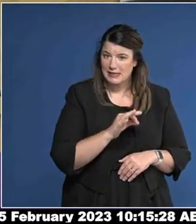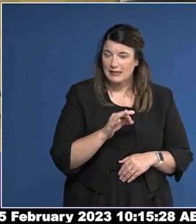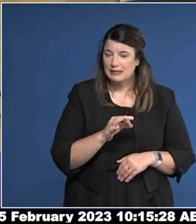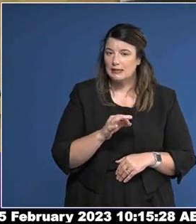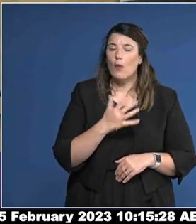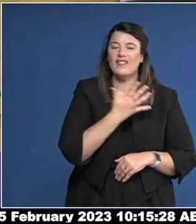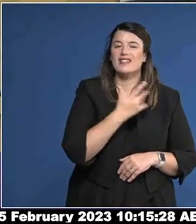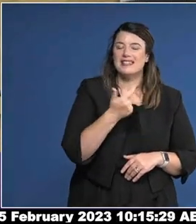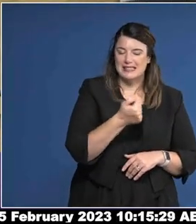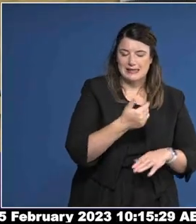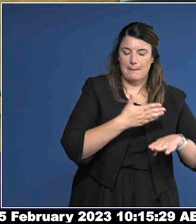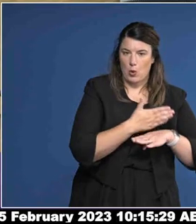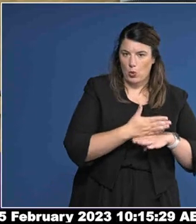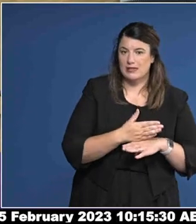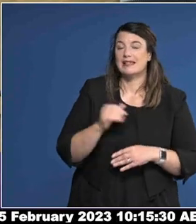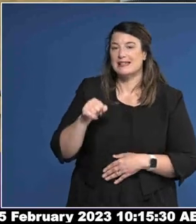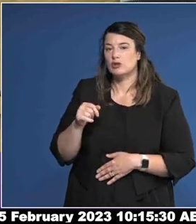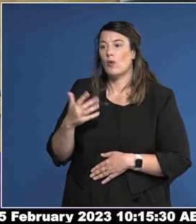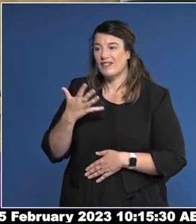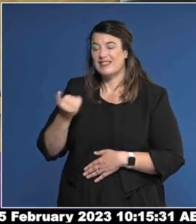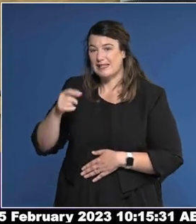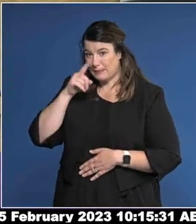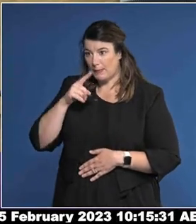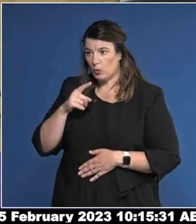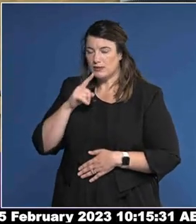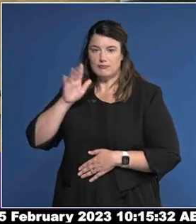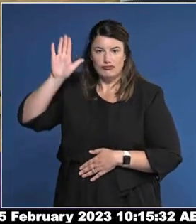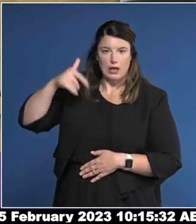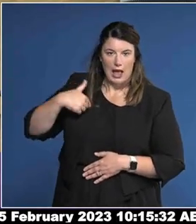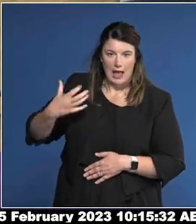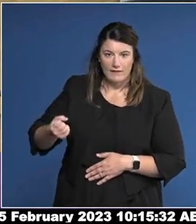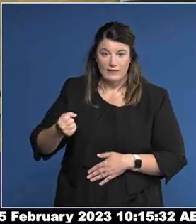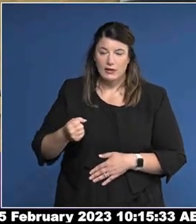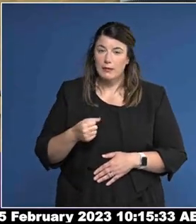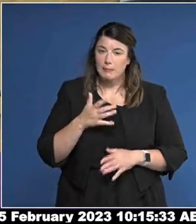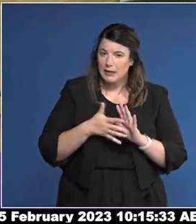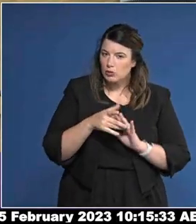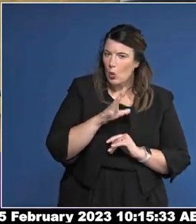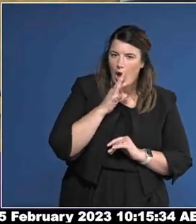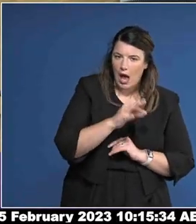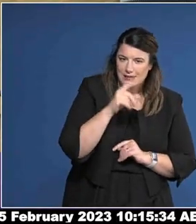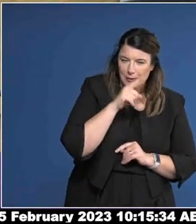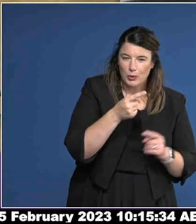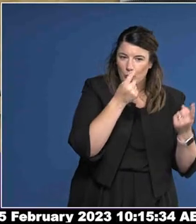So again, you don't ask people, but you've made - No. Correct. MS EASTMAN: Worked it out either because of visa status or